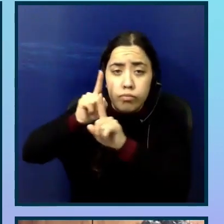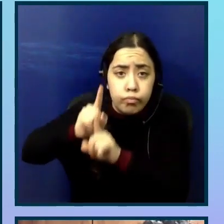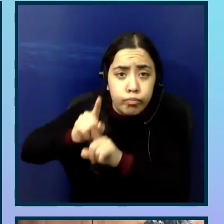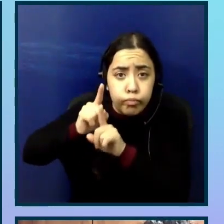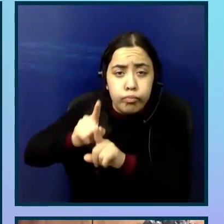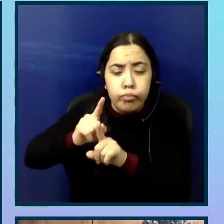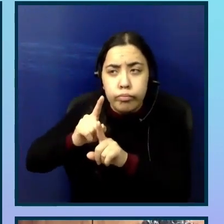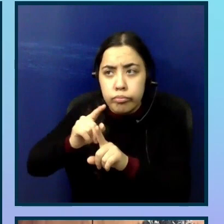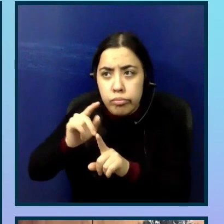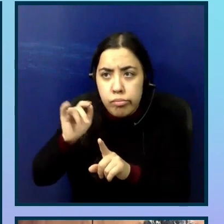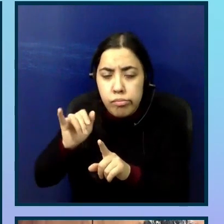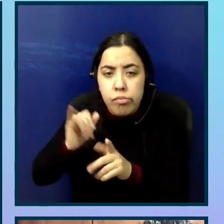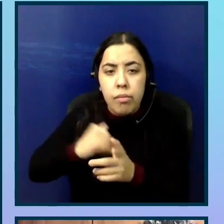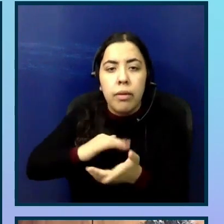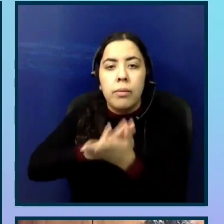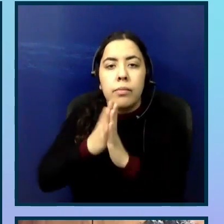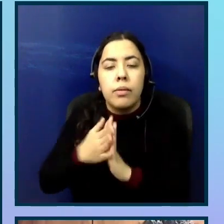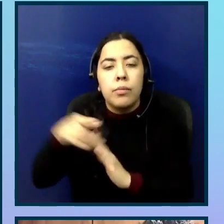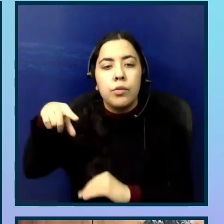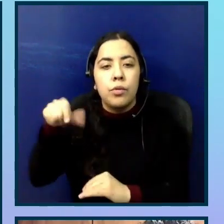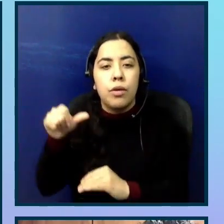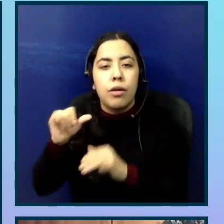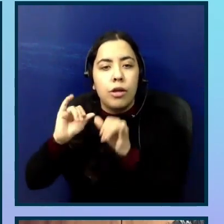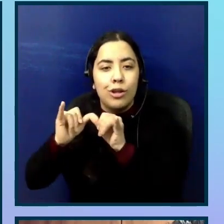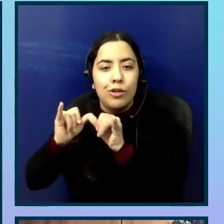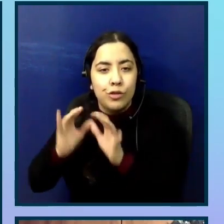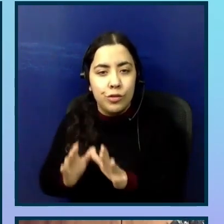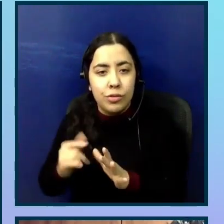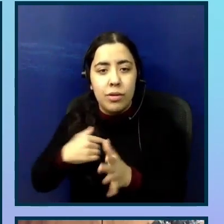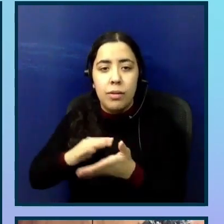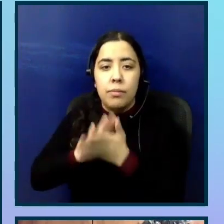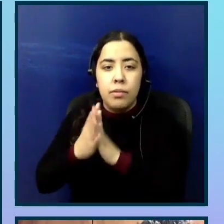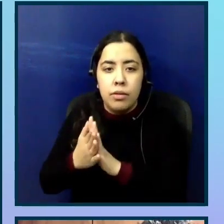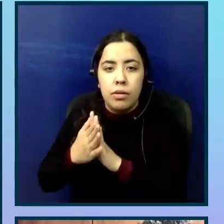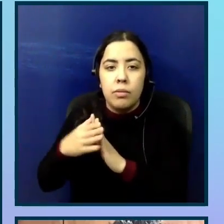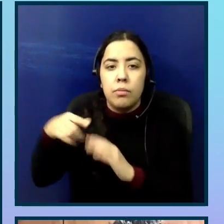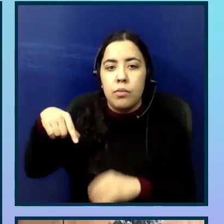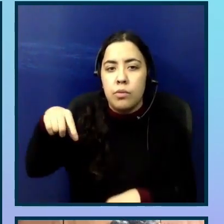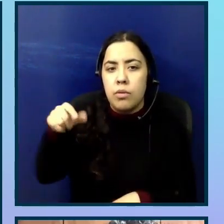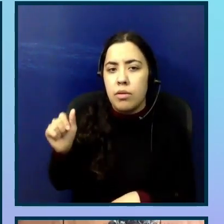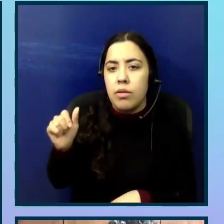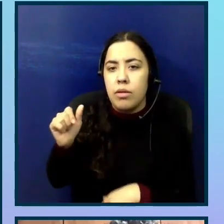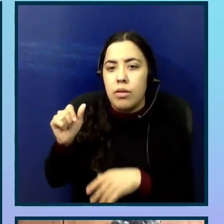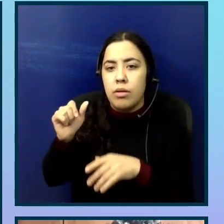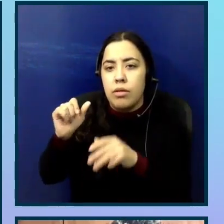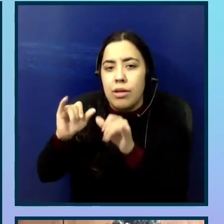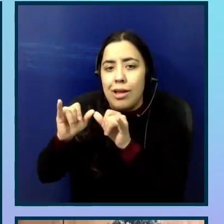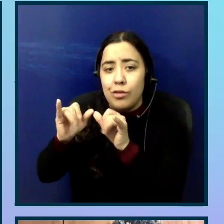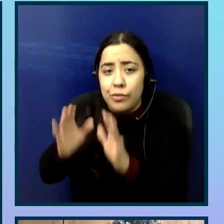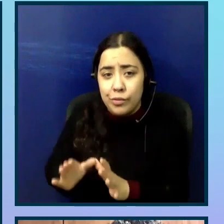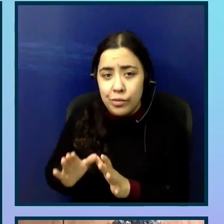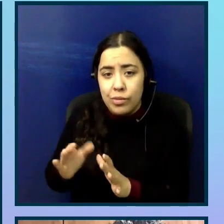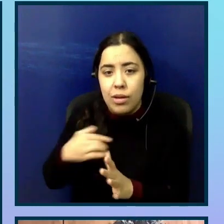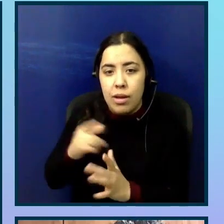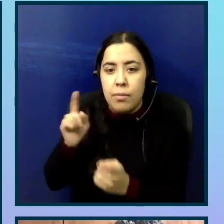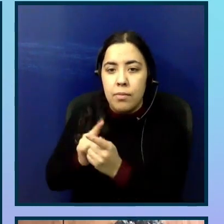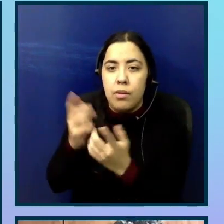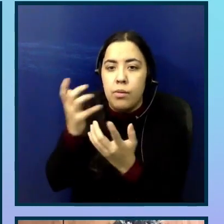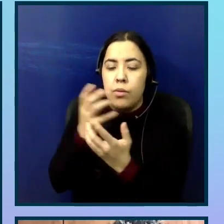I became a QA engineer. As I was a QA engineer, I met a big, big role model to me named Kent Kanipe.